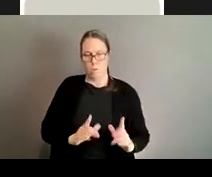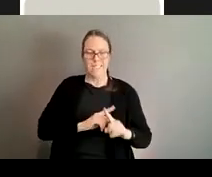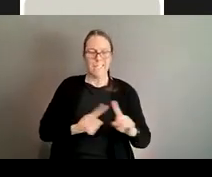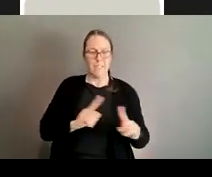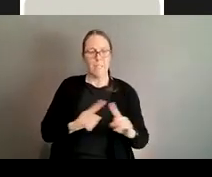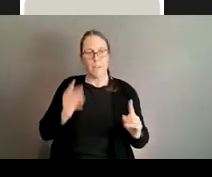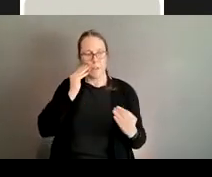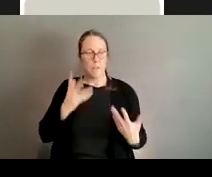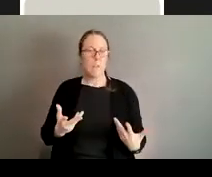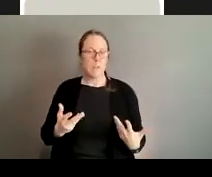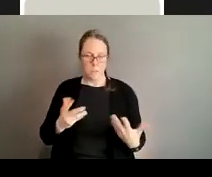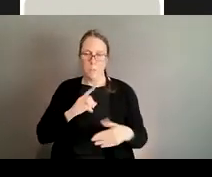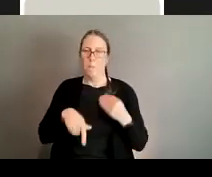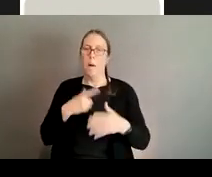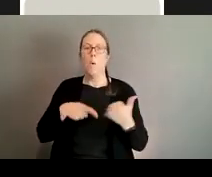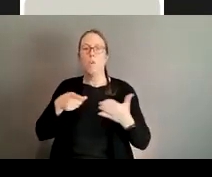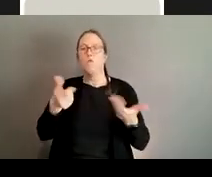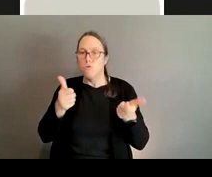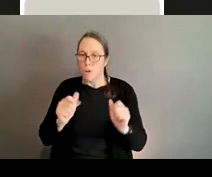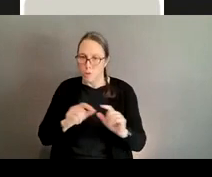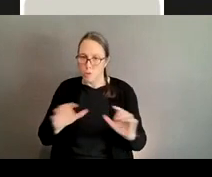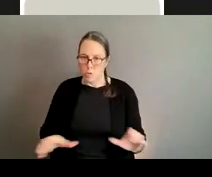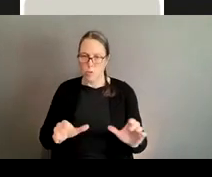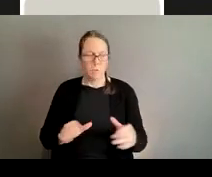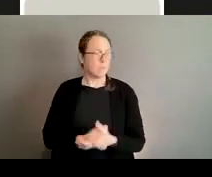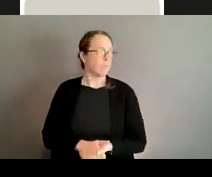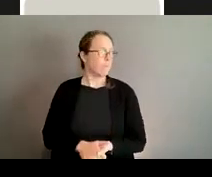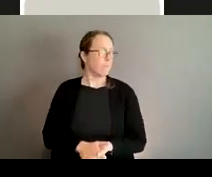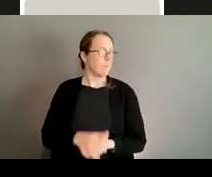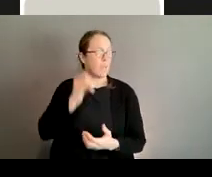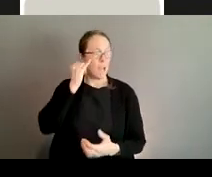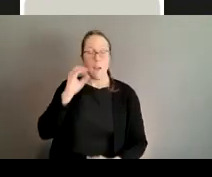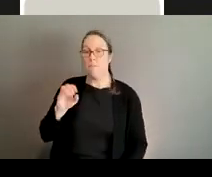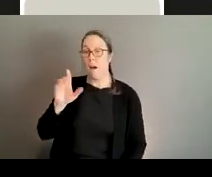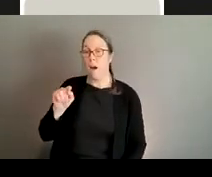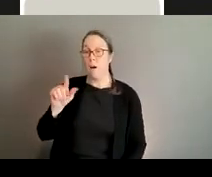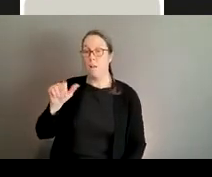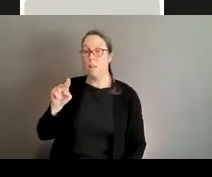information about what you are trying to do. So if the outline is simply a repeat of the